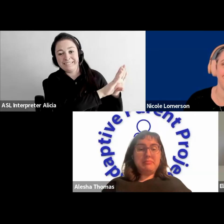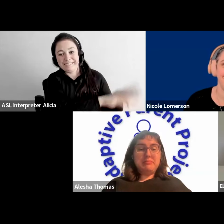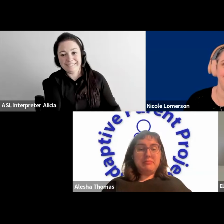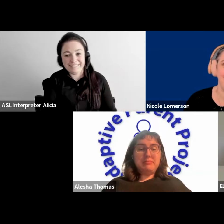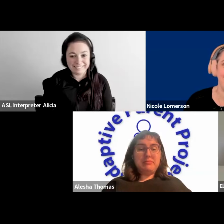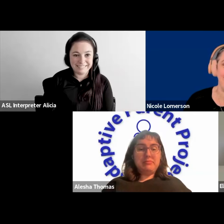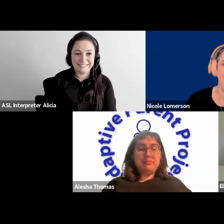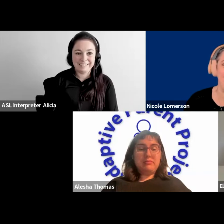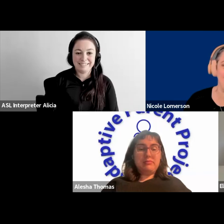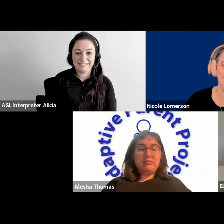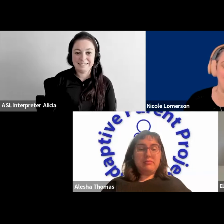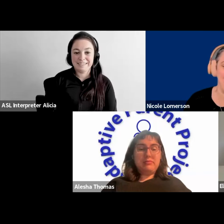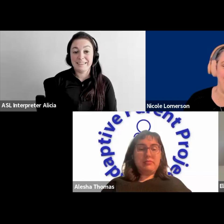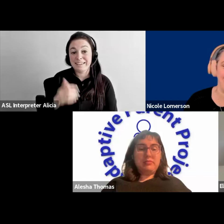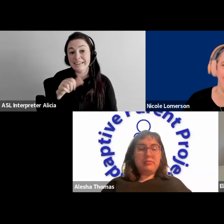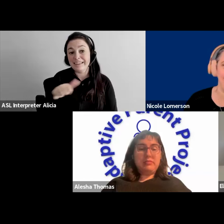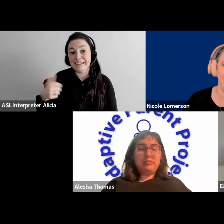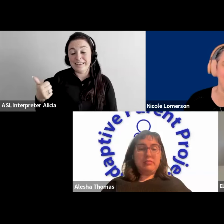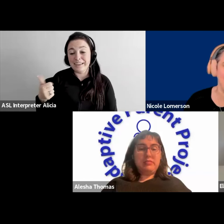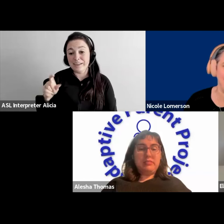Does anybody else want to add anything?